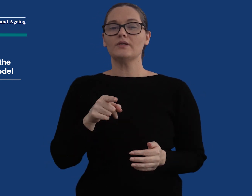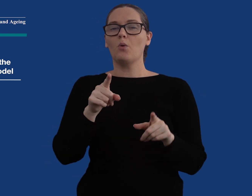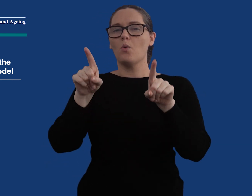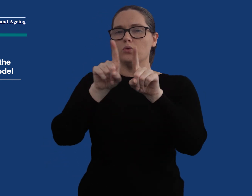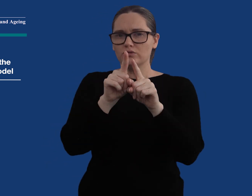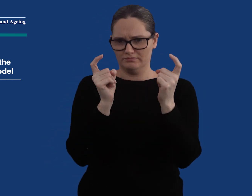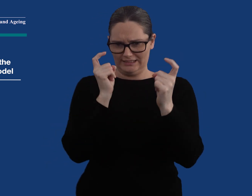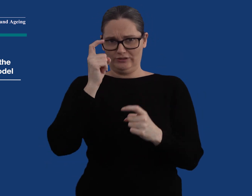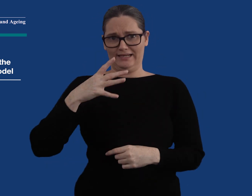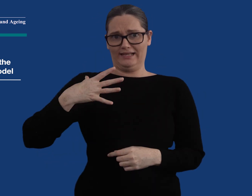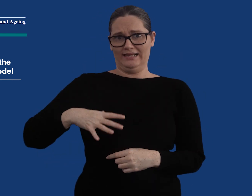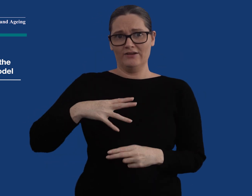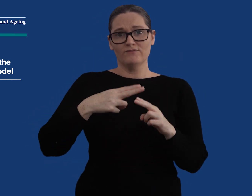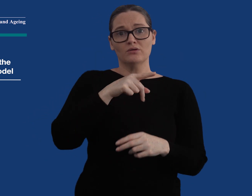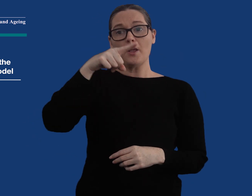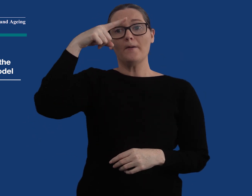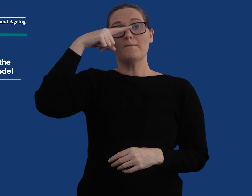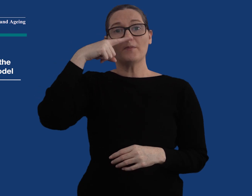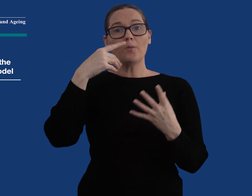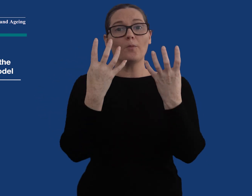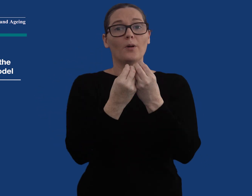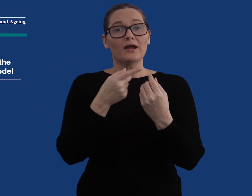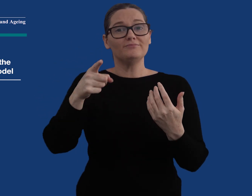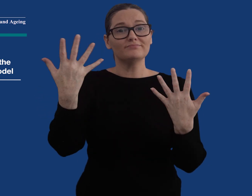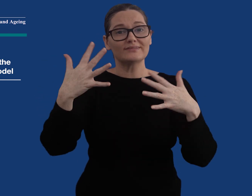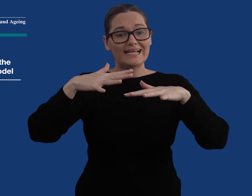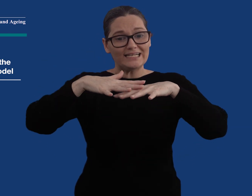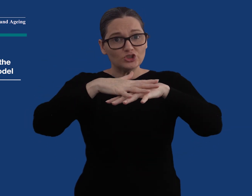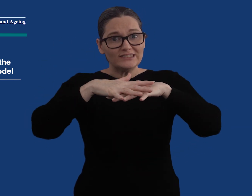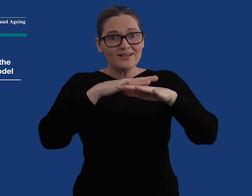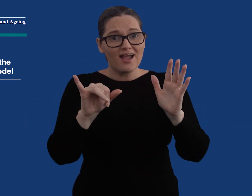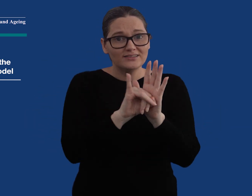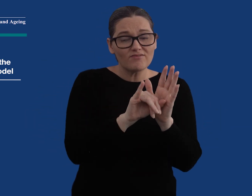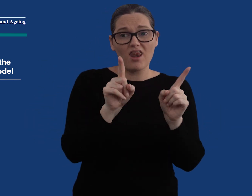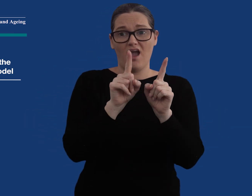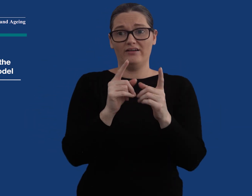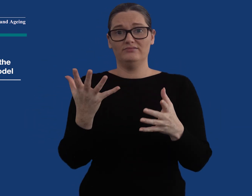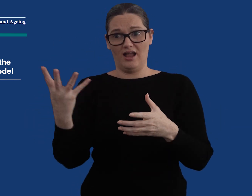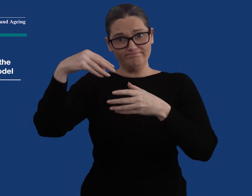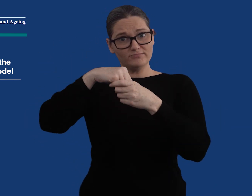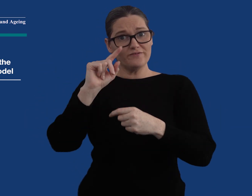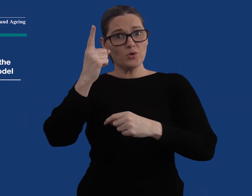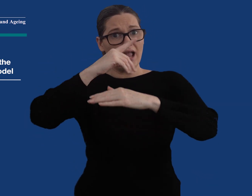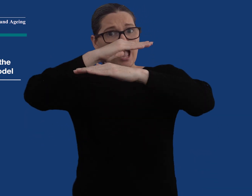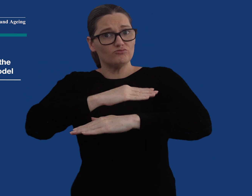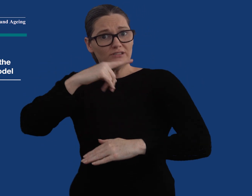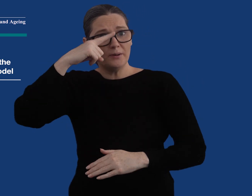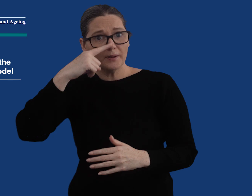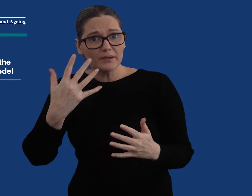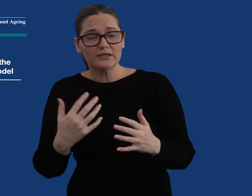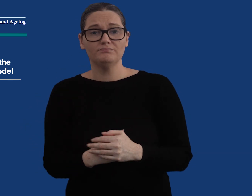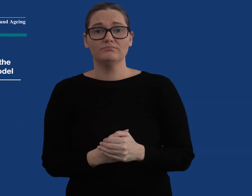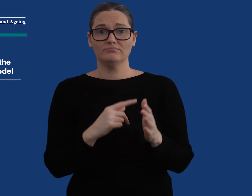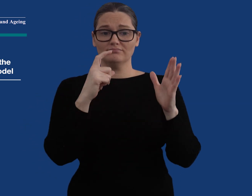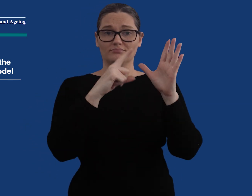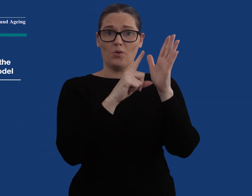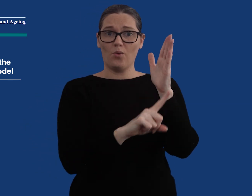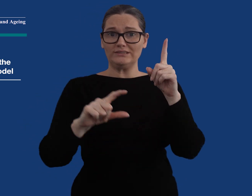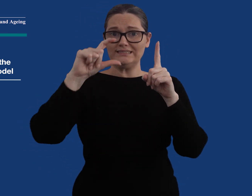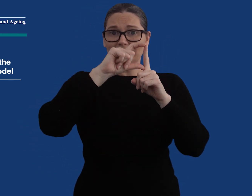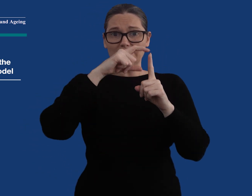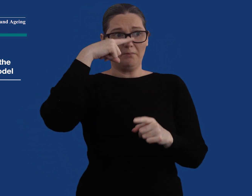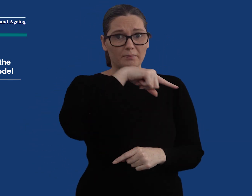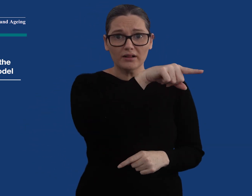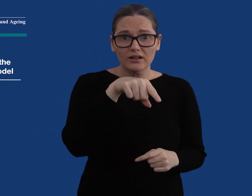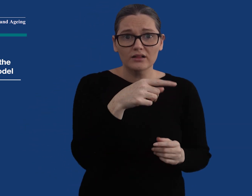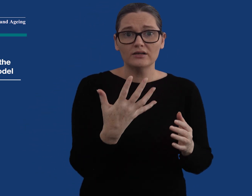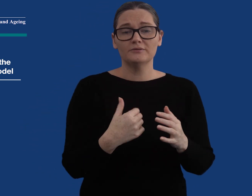They will also consider the need of intersectional cohorts such as First Nations people, culturally and linguistically diverse people